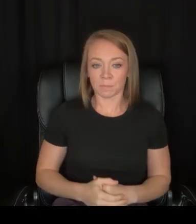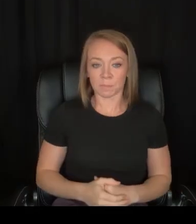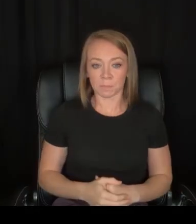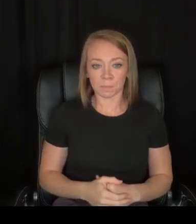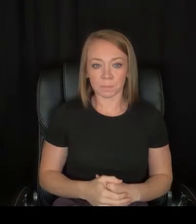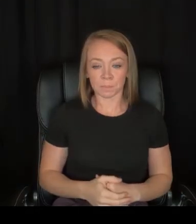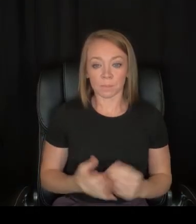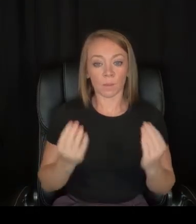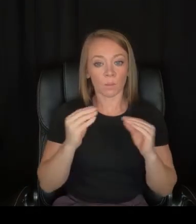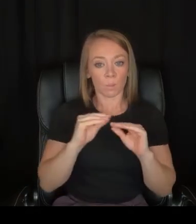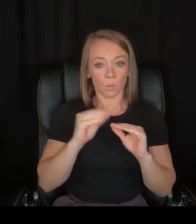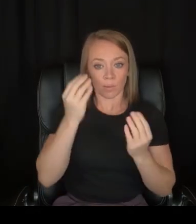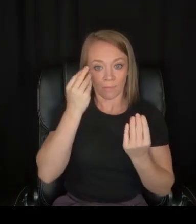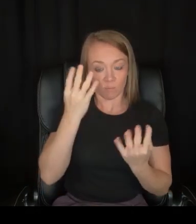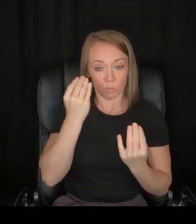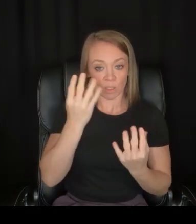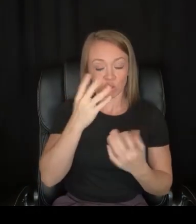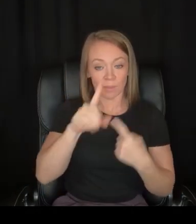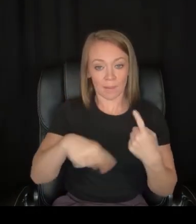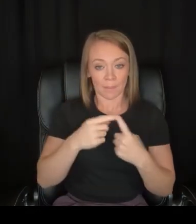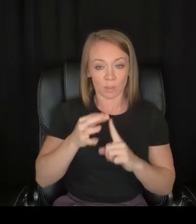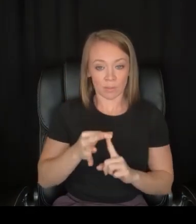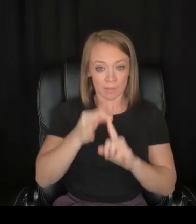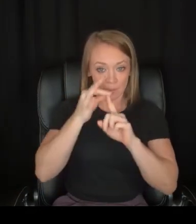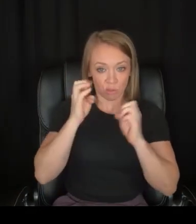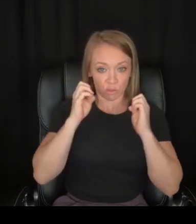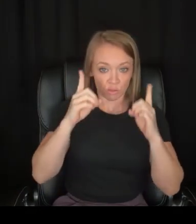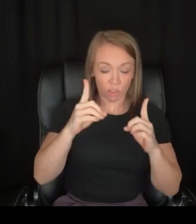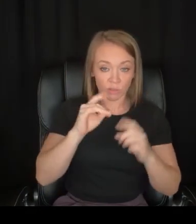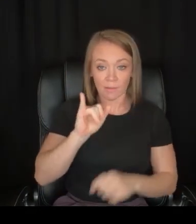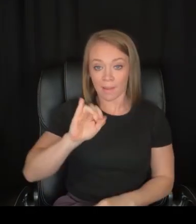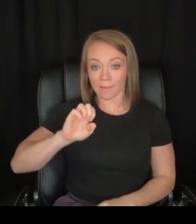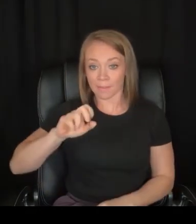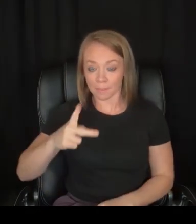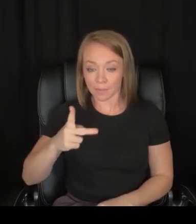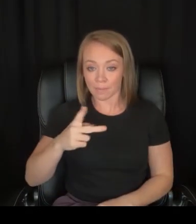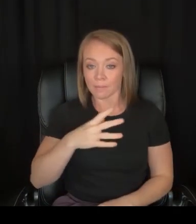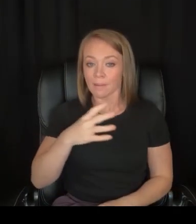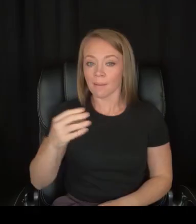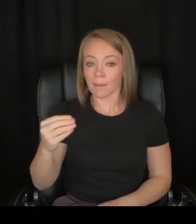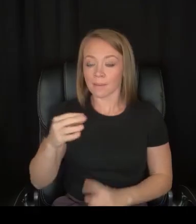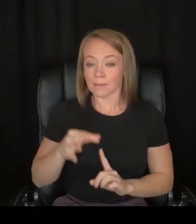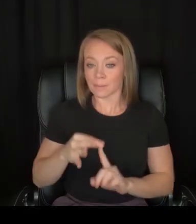More information on special education, Ieps and special transportation,